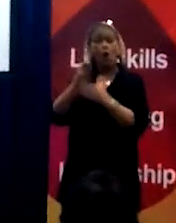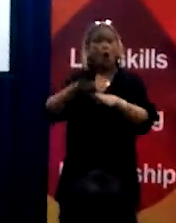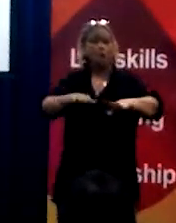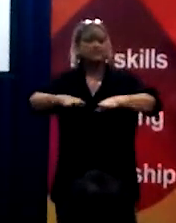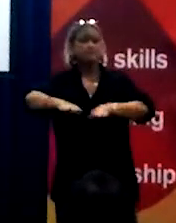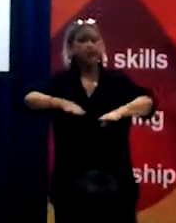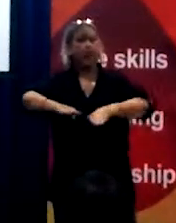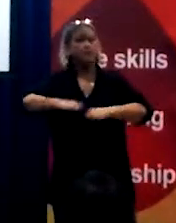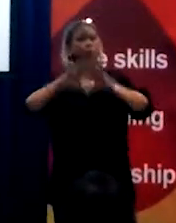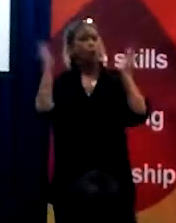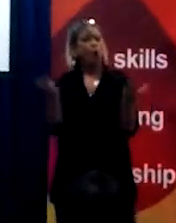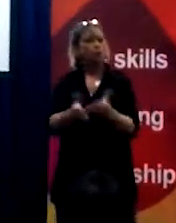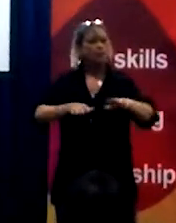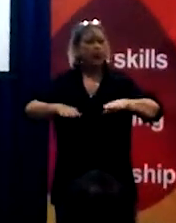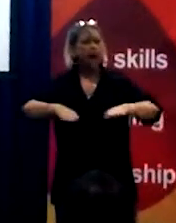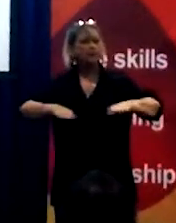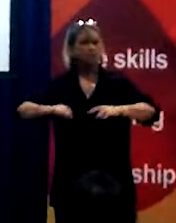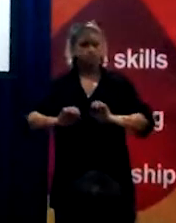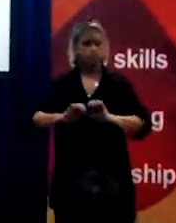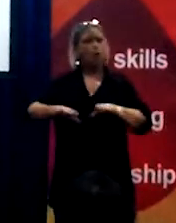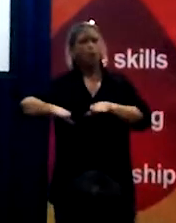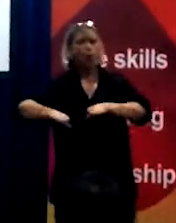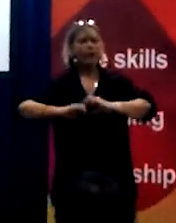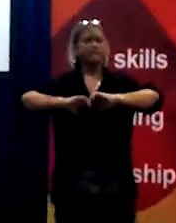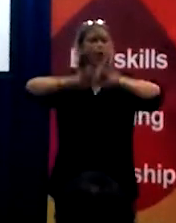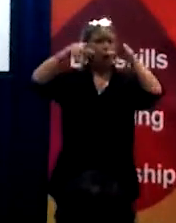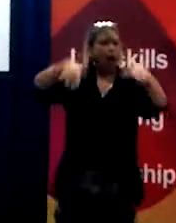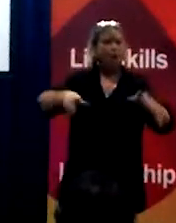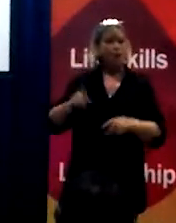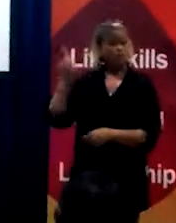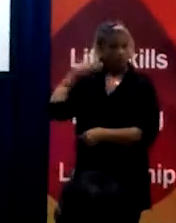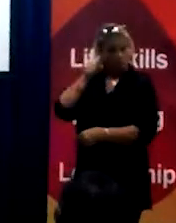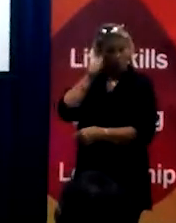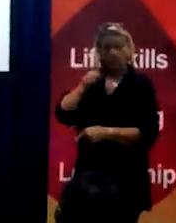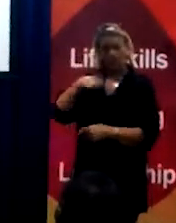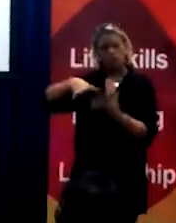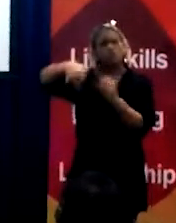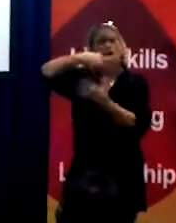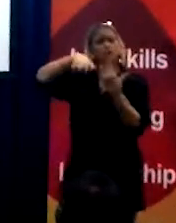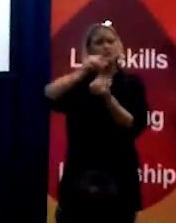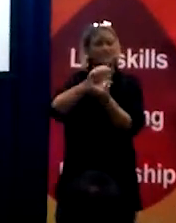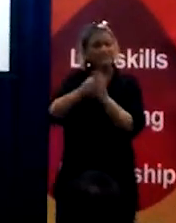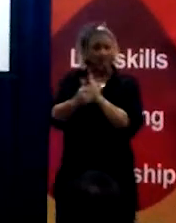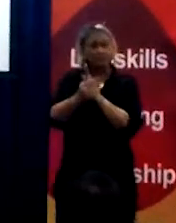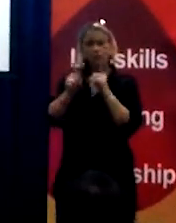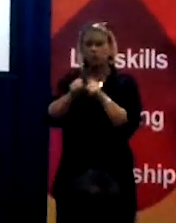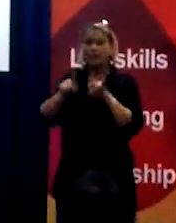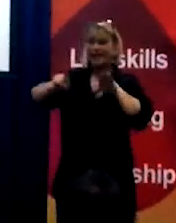We expect them to know about the world that they’re living in. We expect our kids to have excellent social skills, in school and out of school.